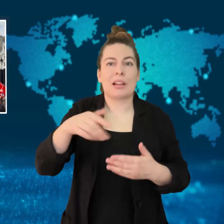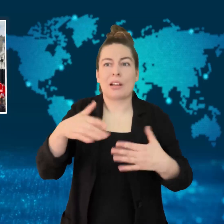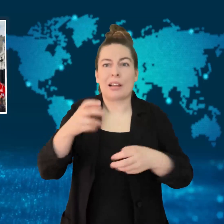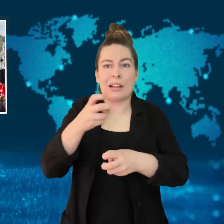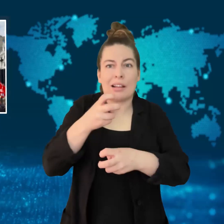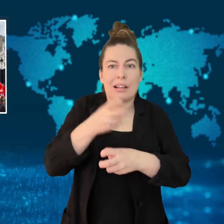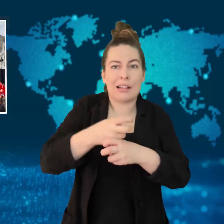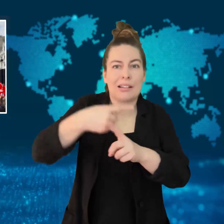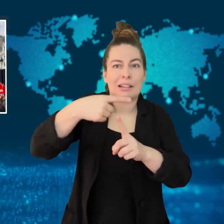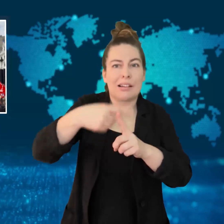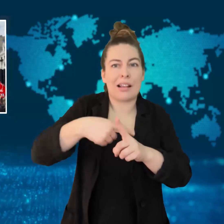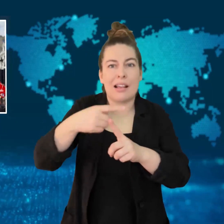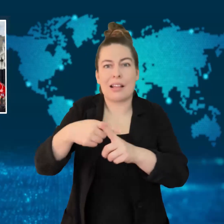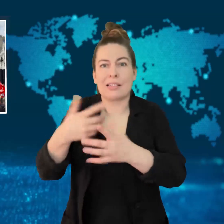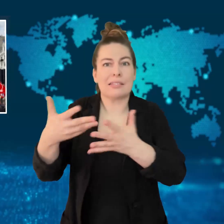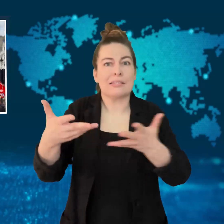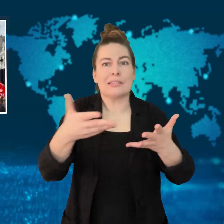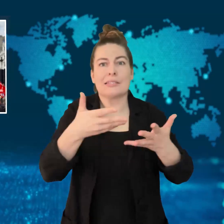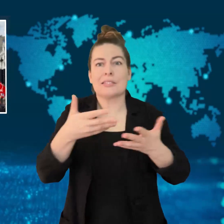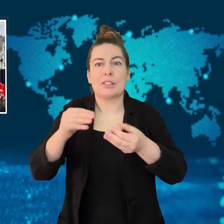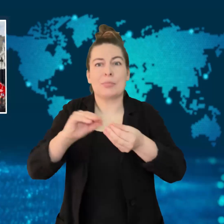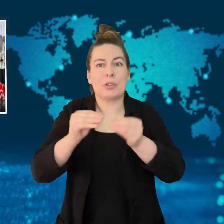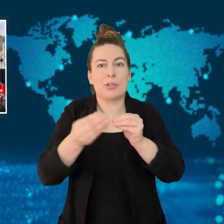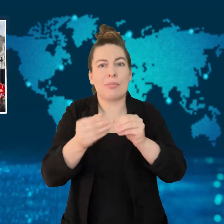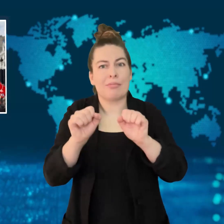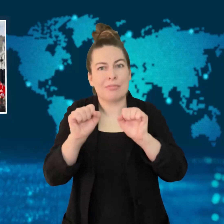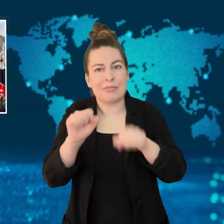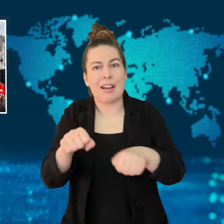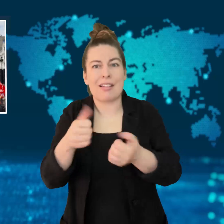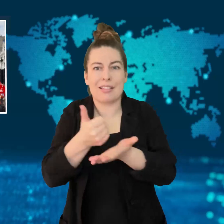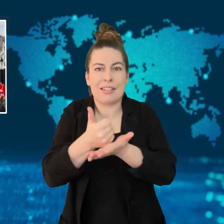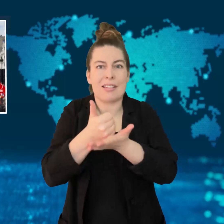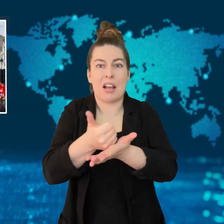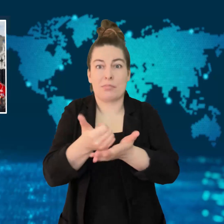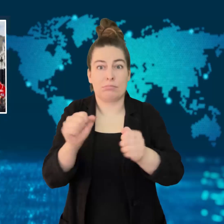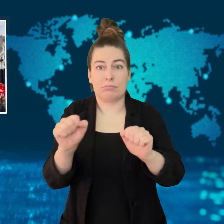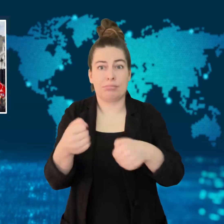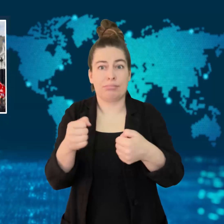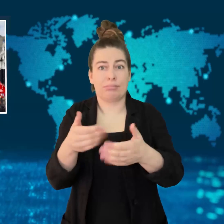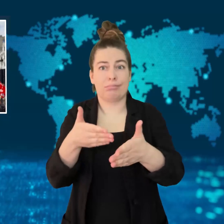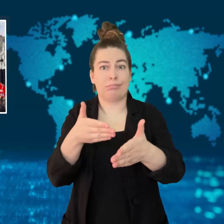that other European nations have invested in.